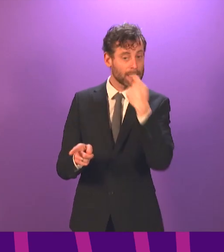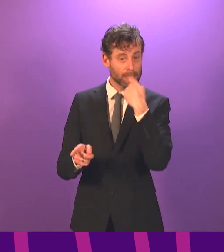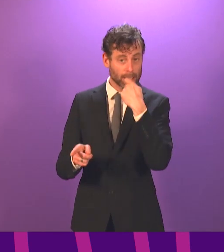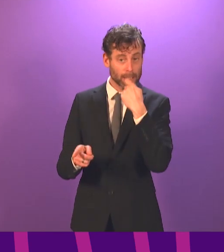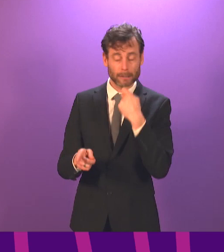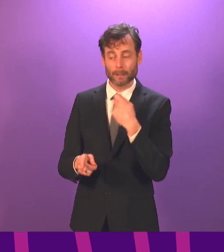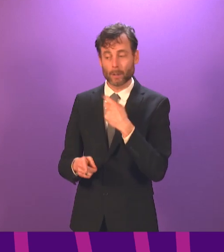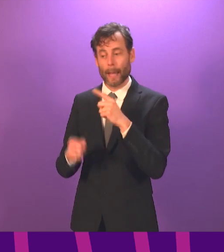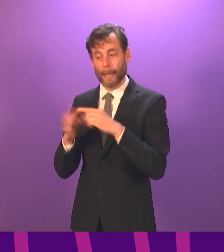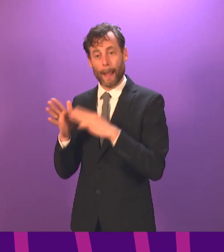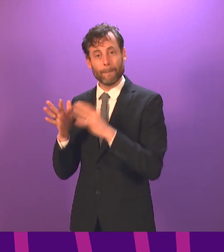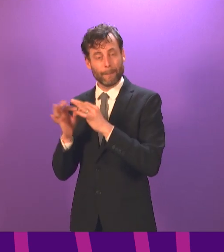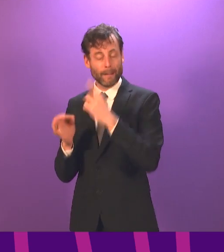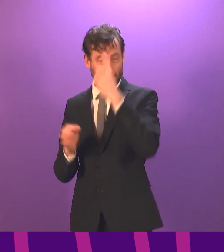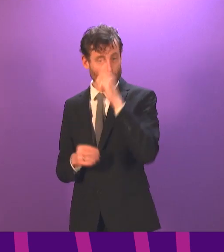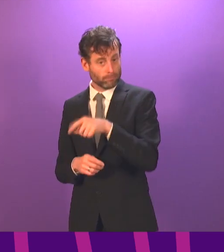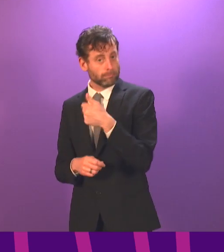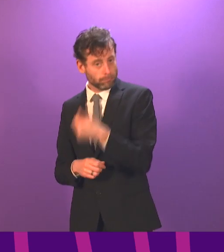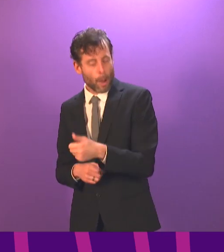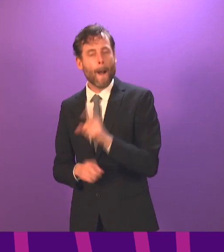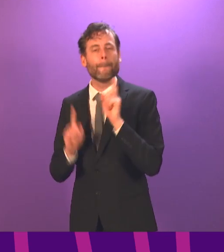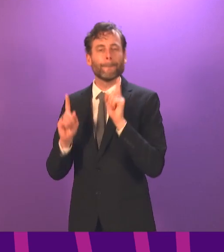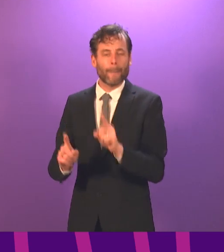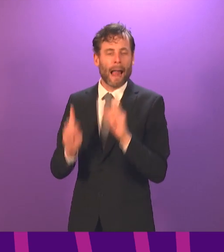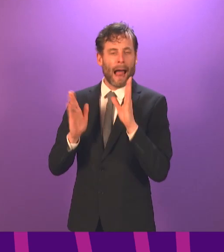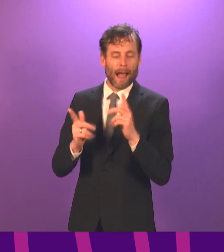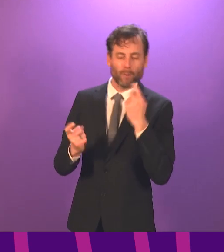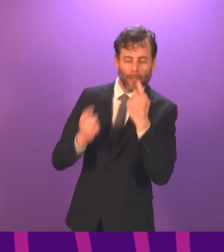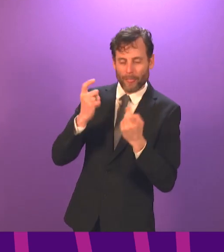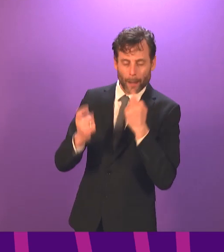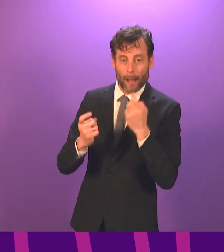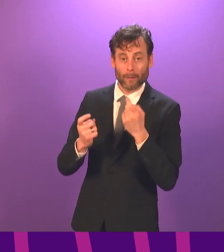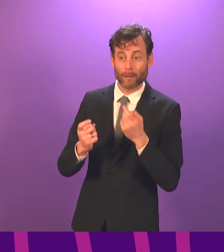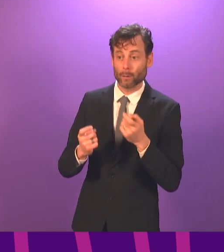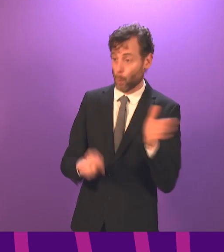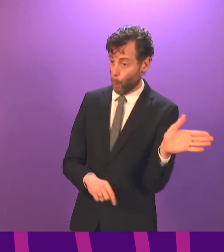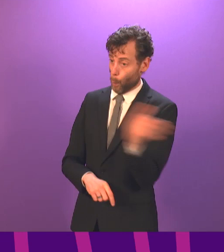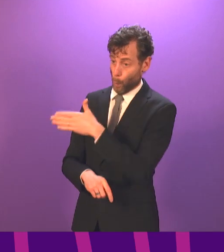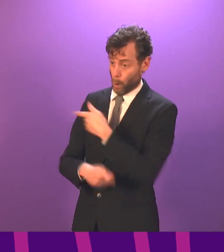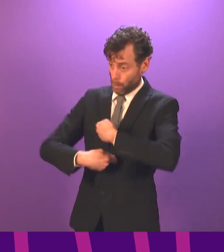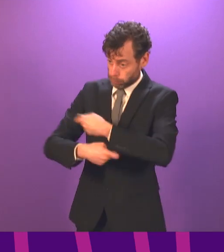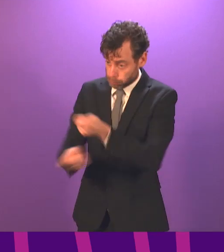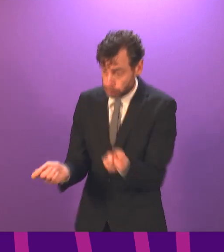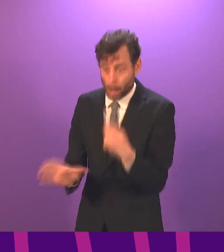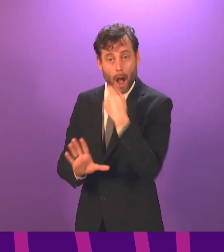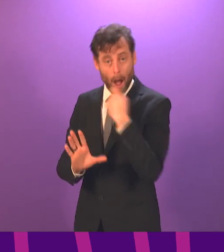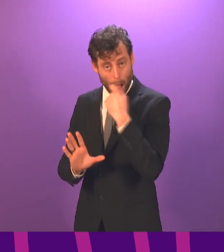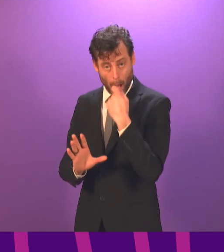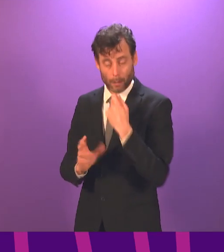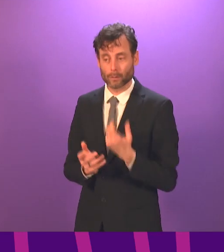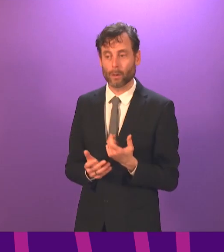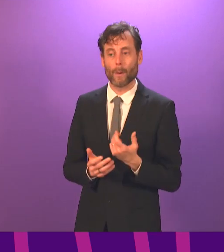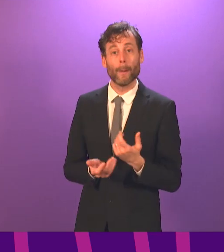number of issues to be considered, not least that of returning officers wanting that to take place